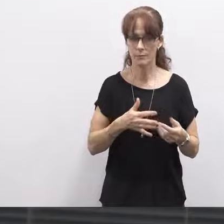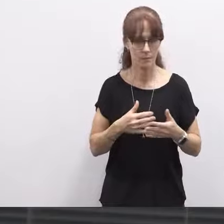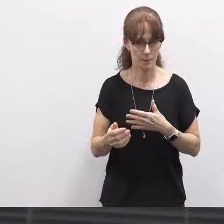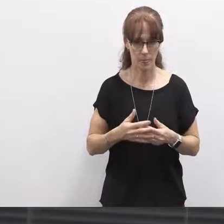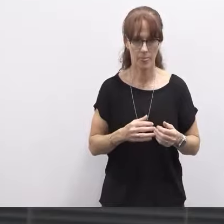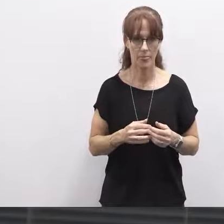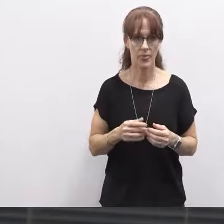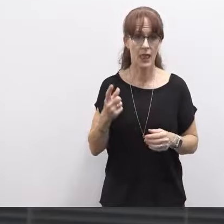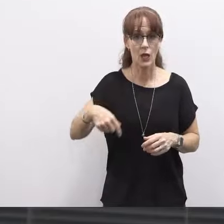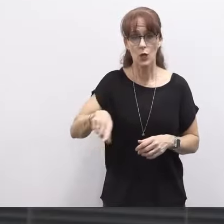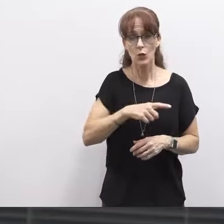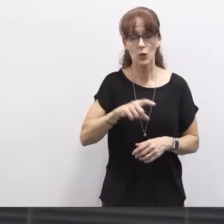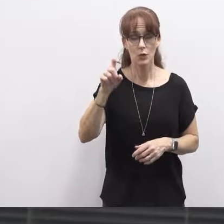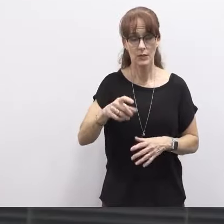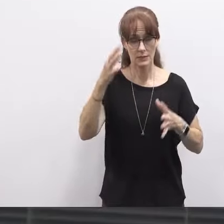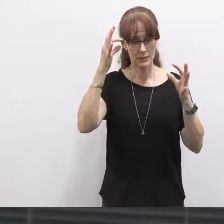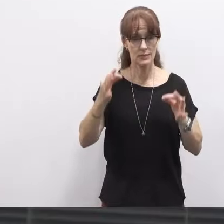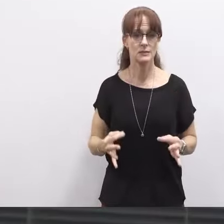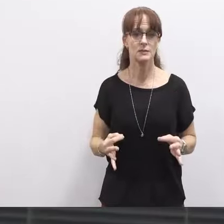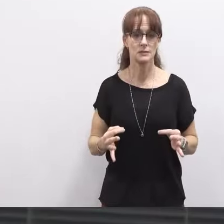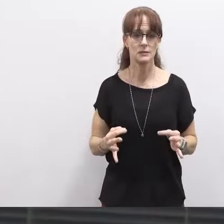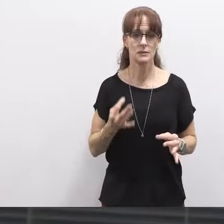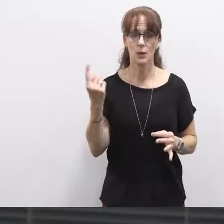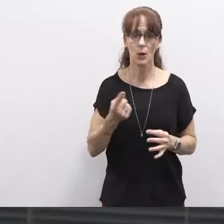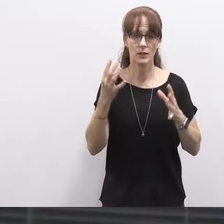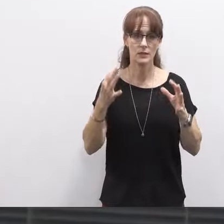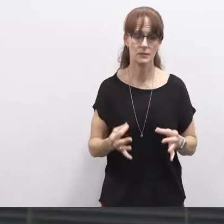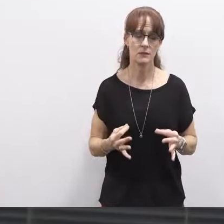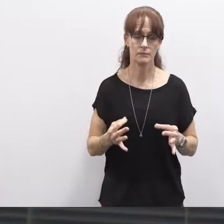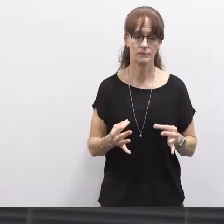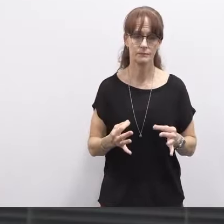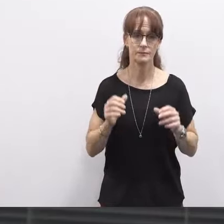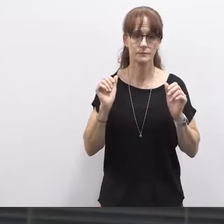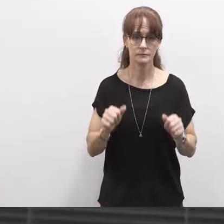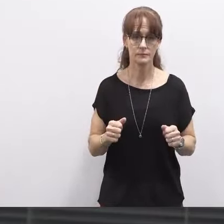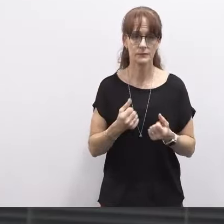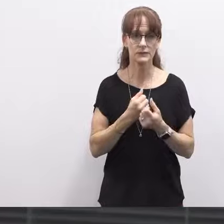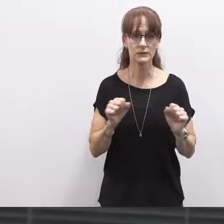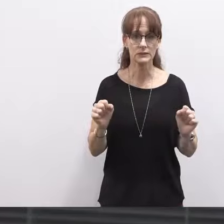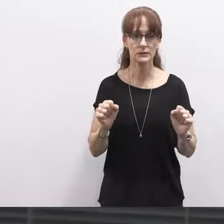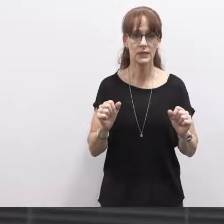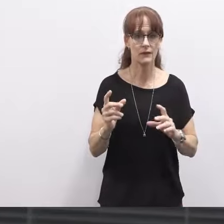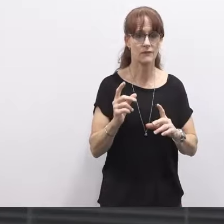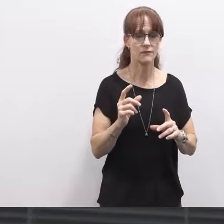So you all need to make a decision. And the only decision that can safeguard the safety